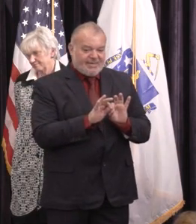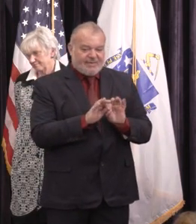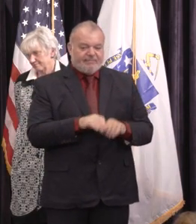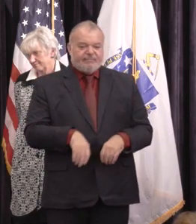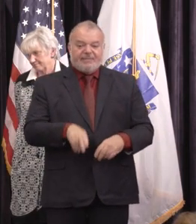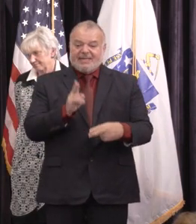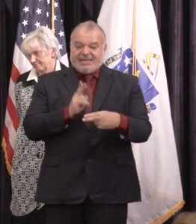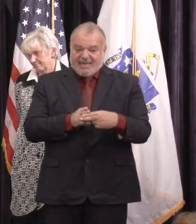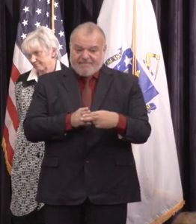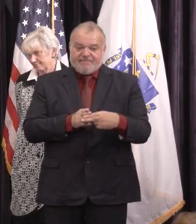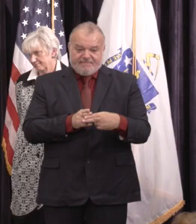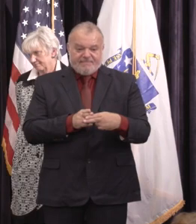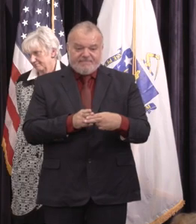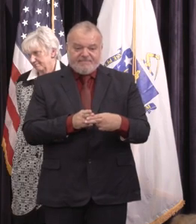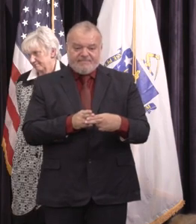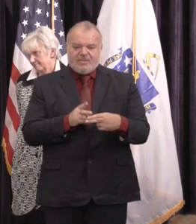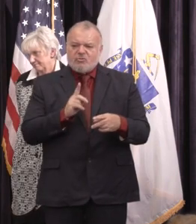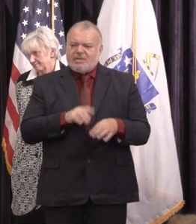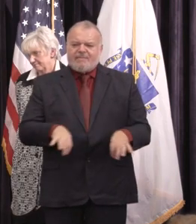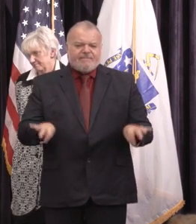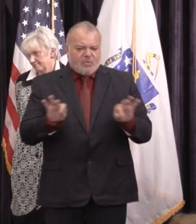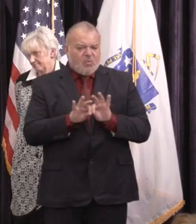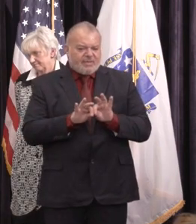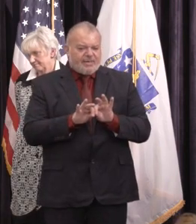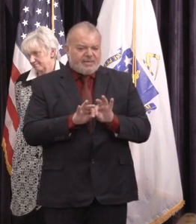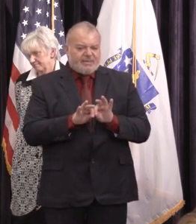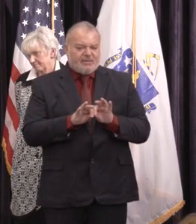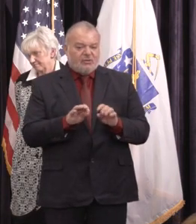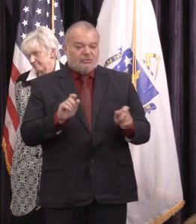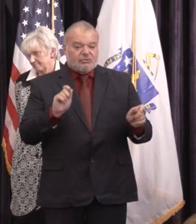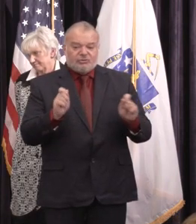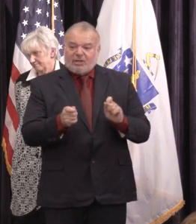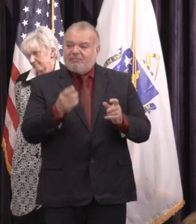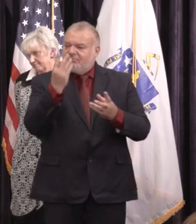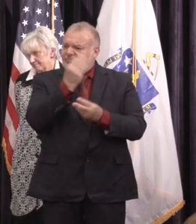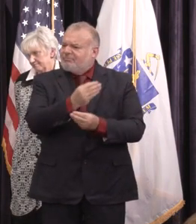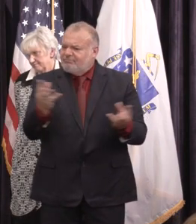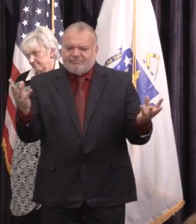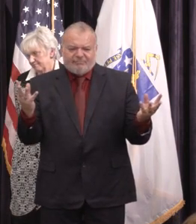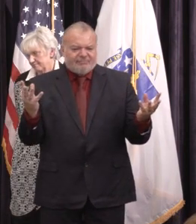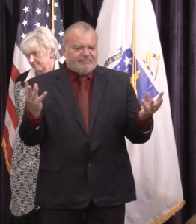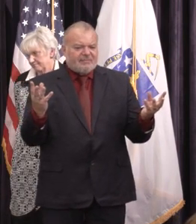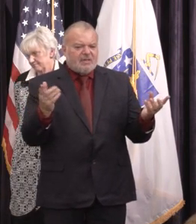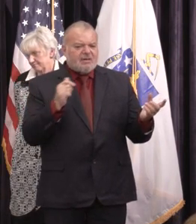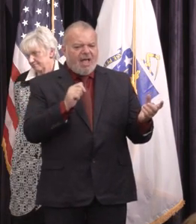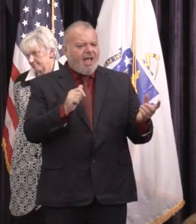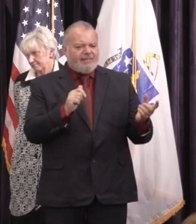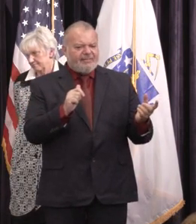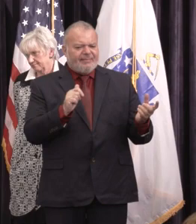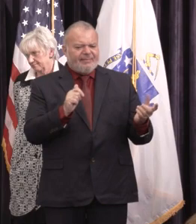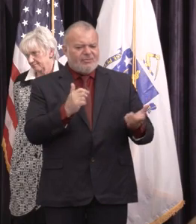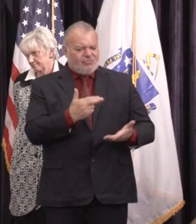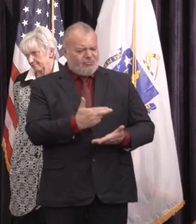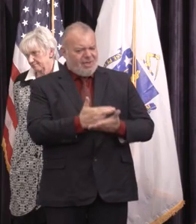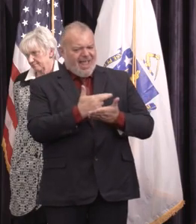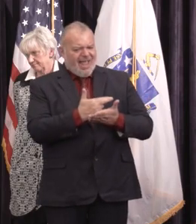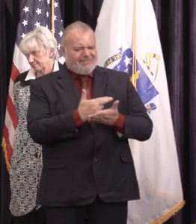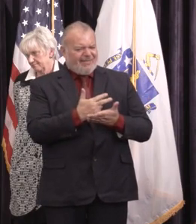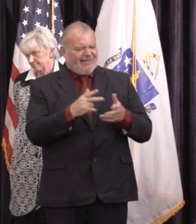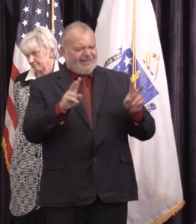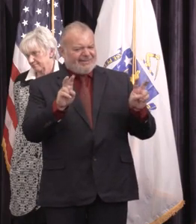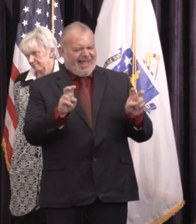organization is not about rehabilitating people to enter the workforce. Like Commissioner said we